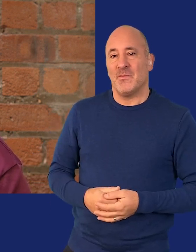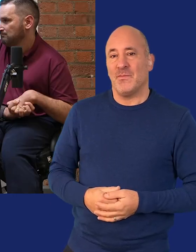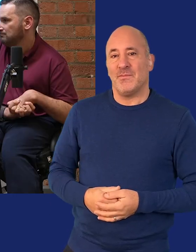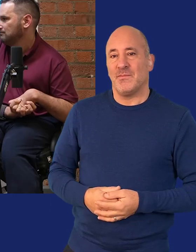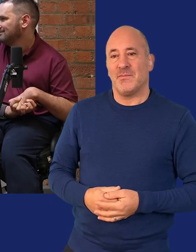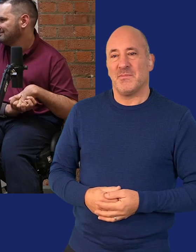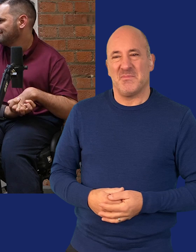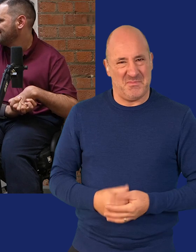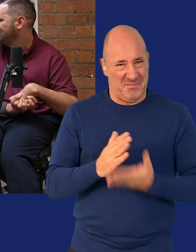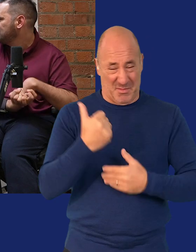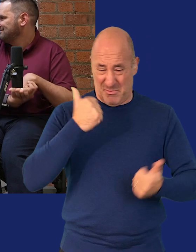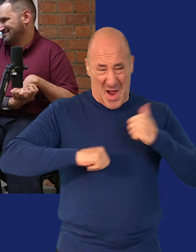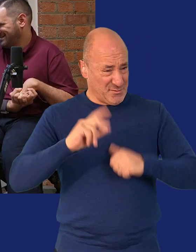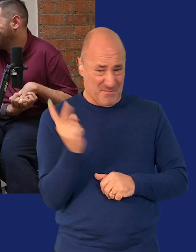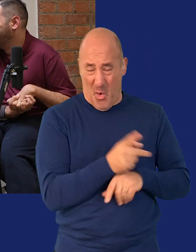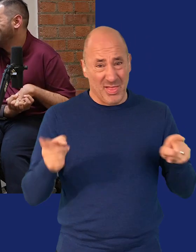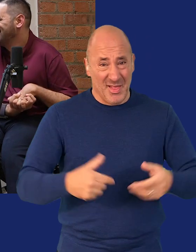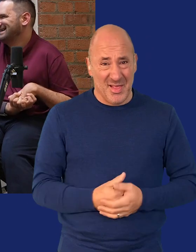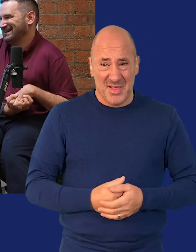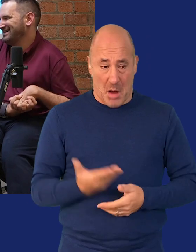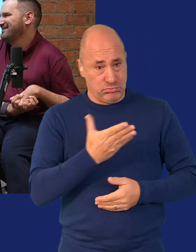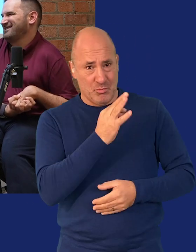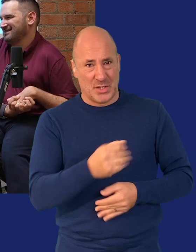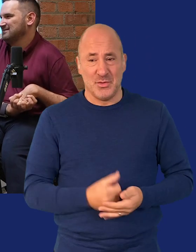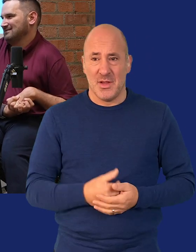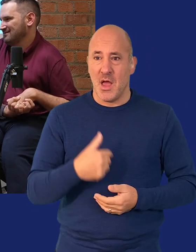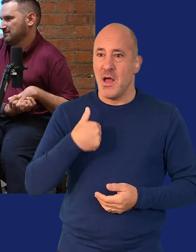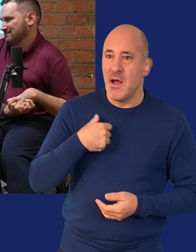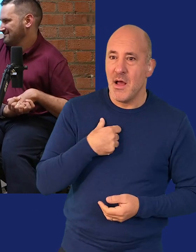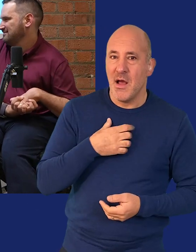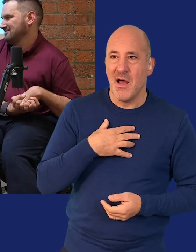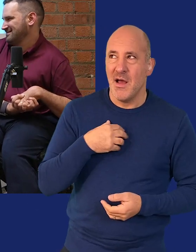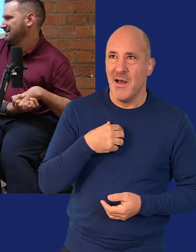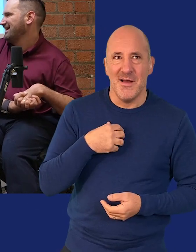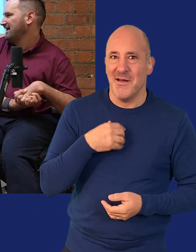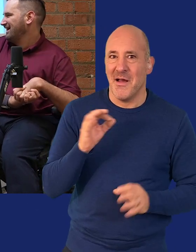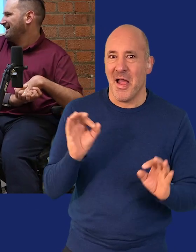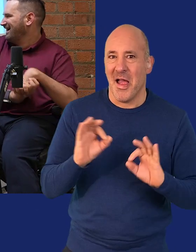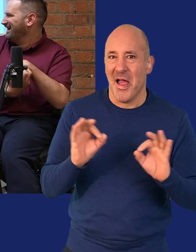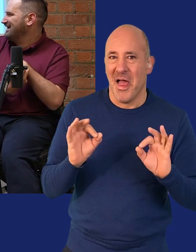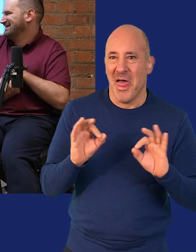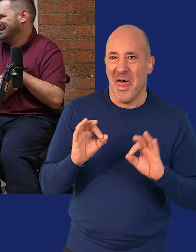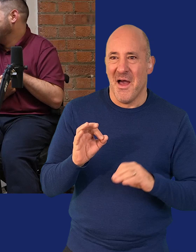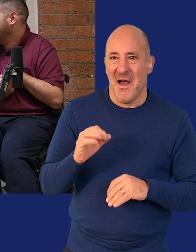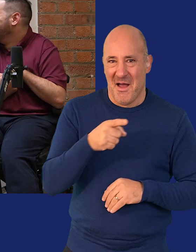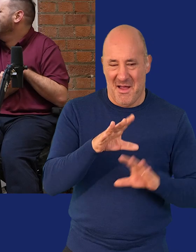I'd be proud of both of you. Do you have a question? I don't. I think you've said everything.